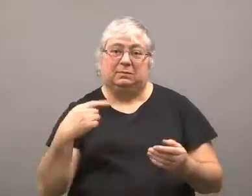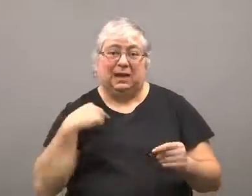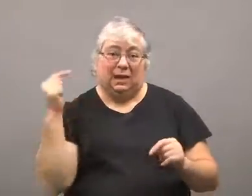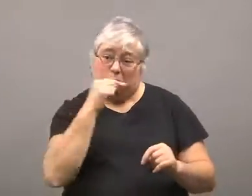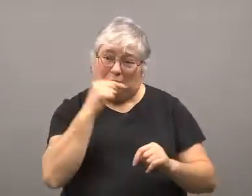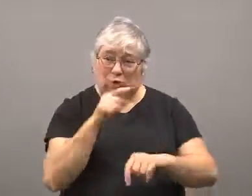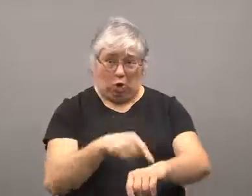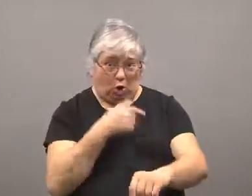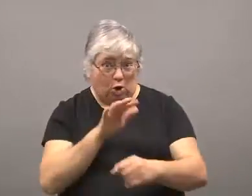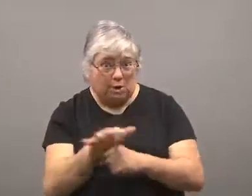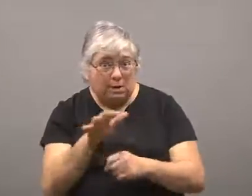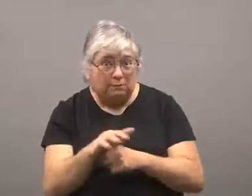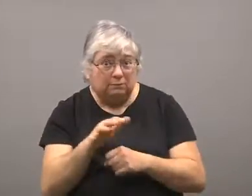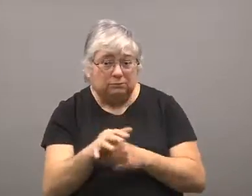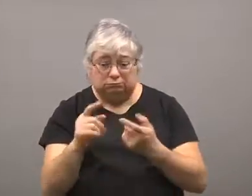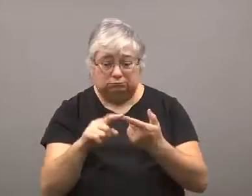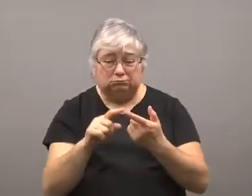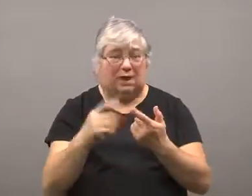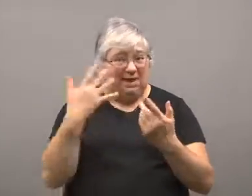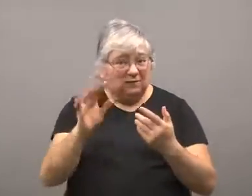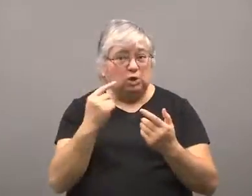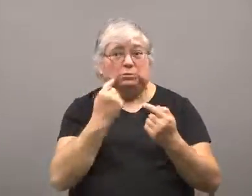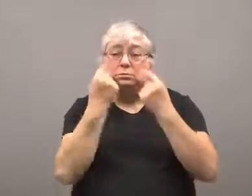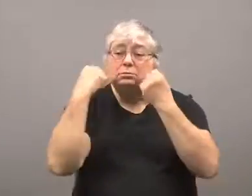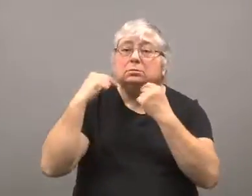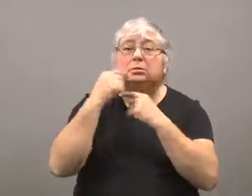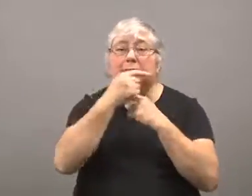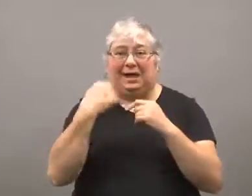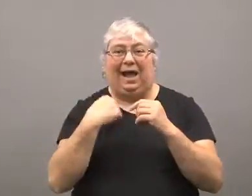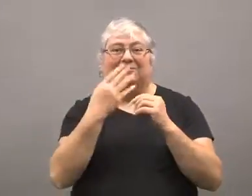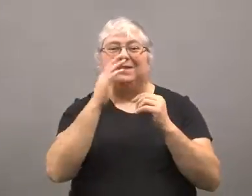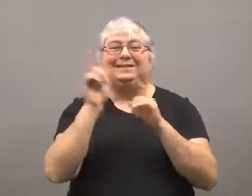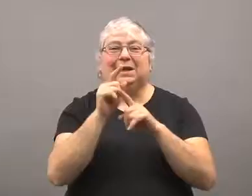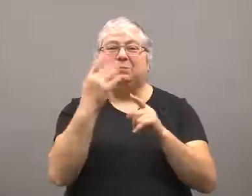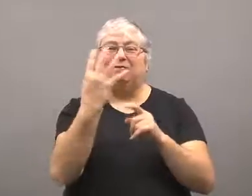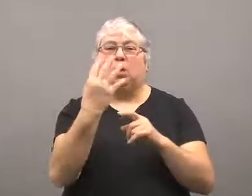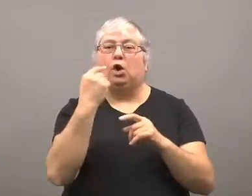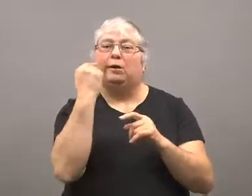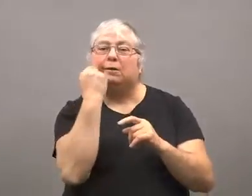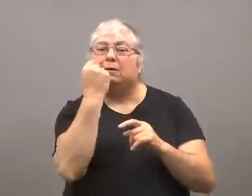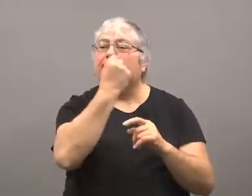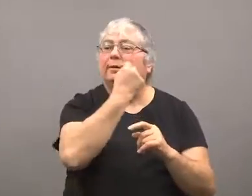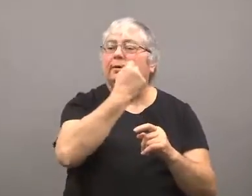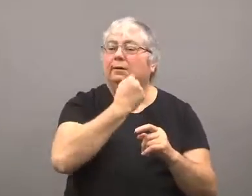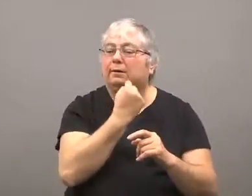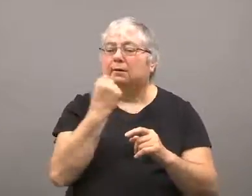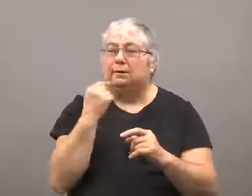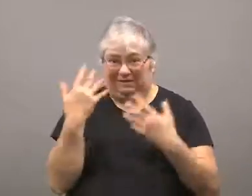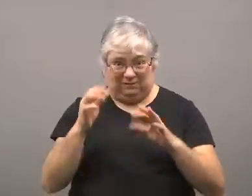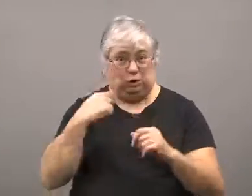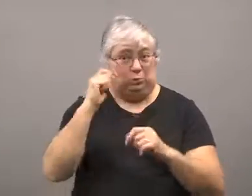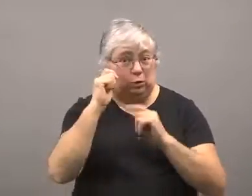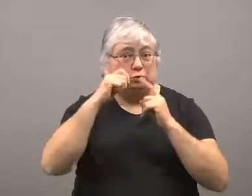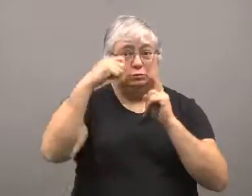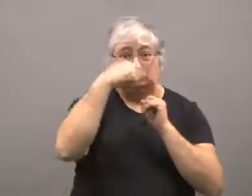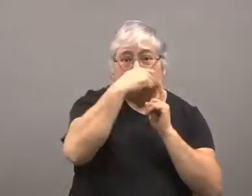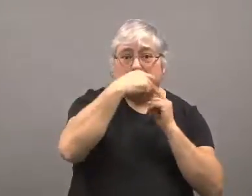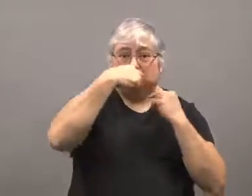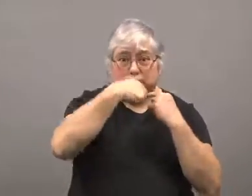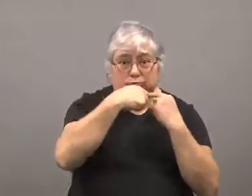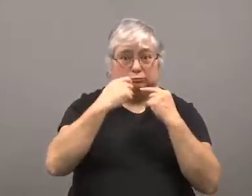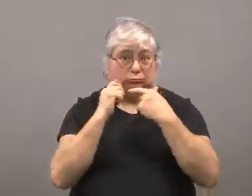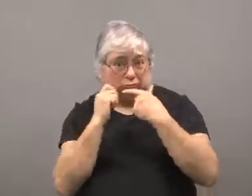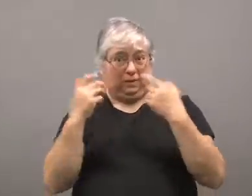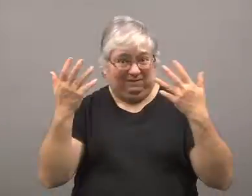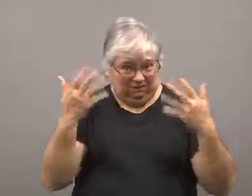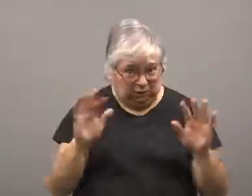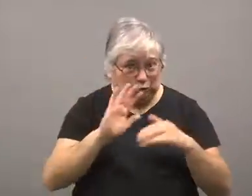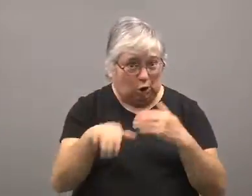It determines whether brushing was done long enough and